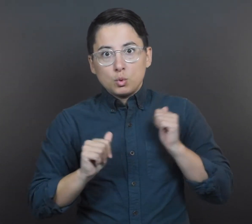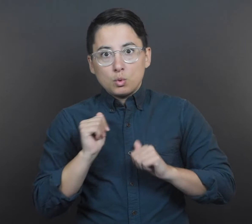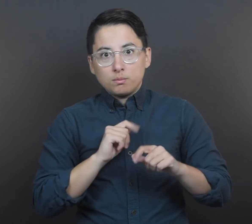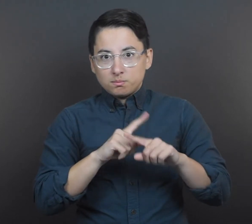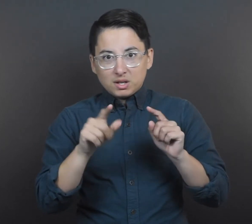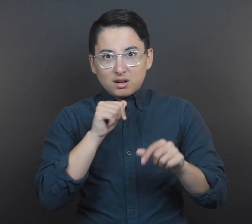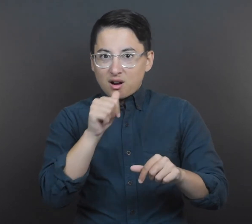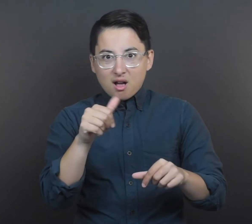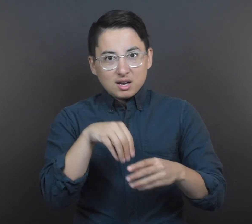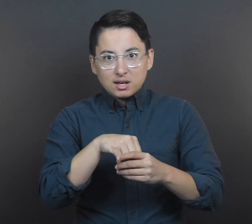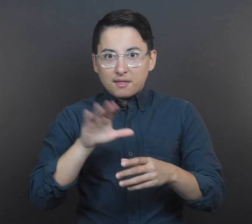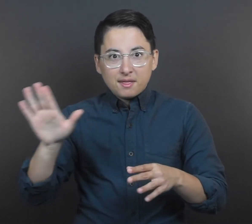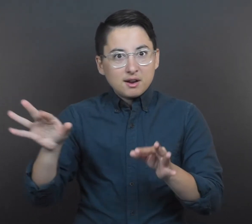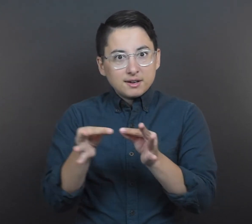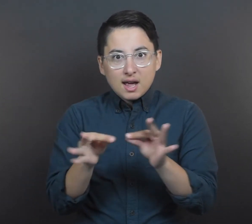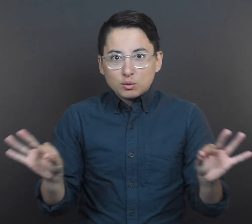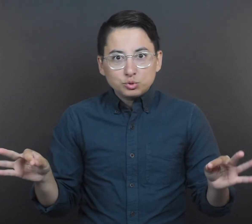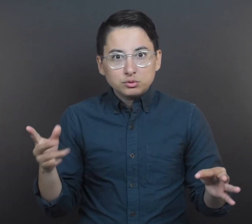floors,’ Mabel says.